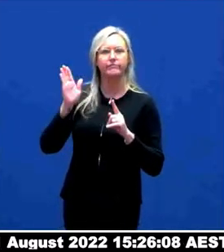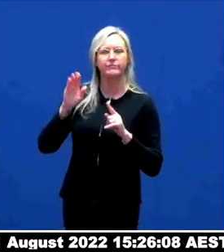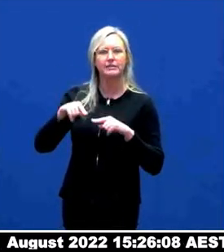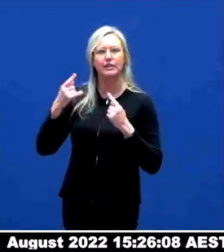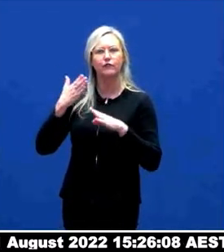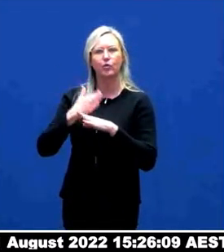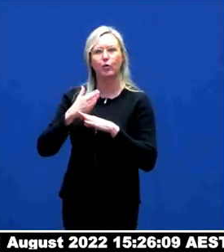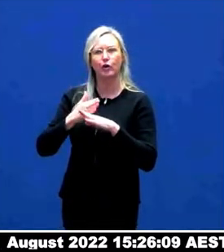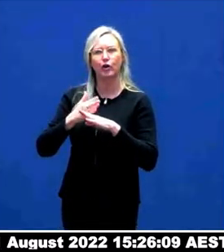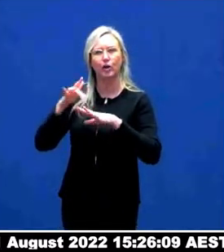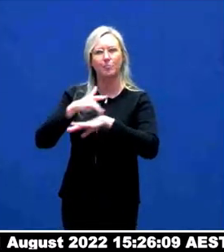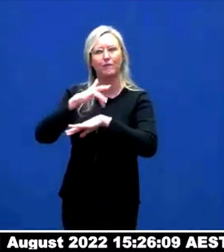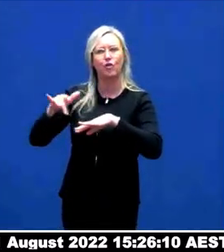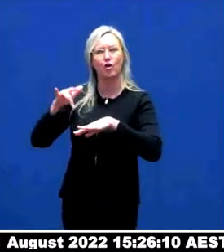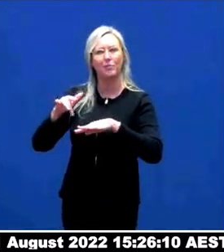performing arts in schools.